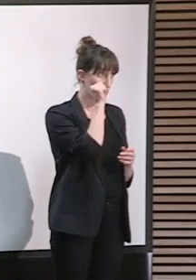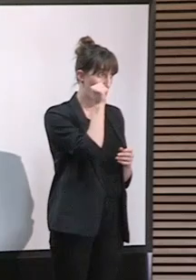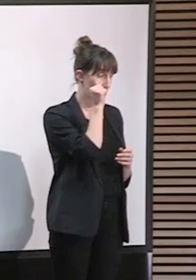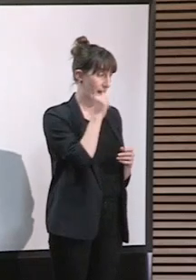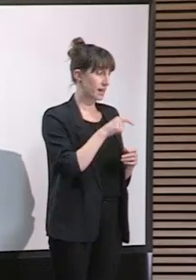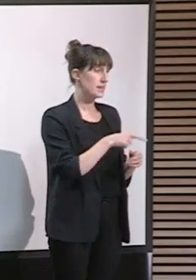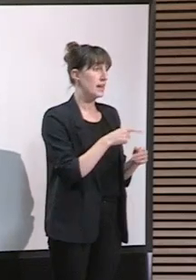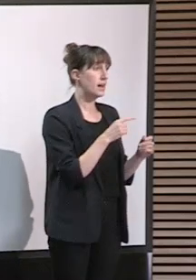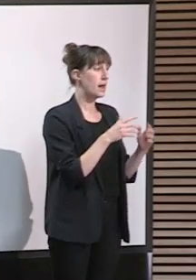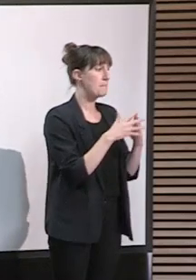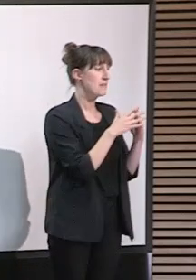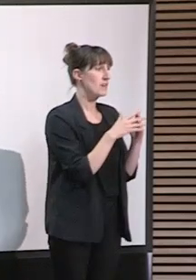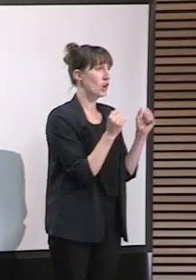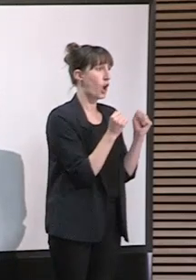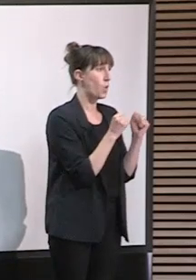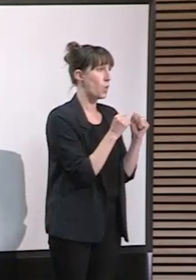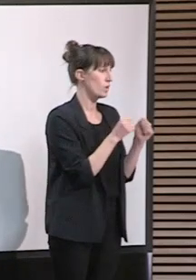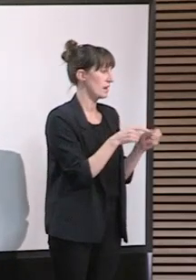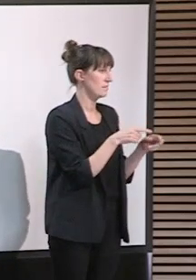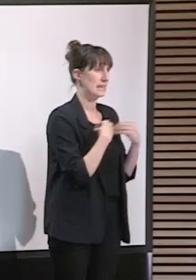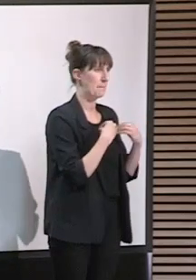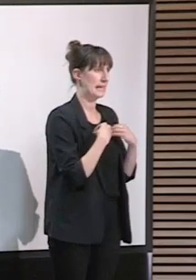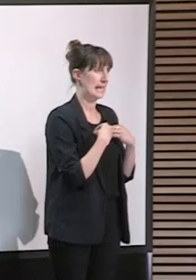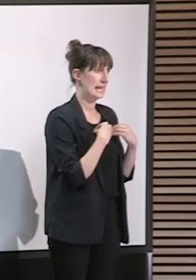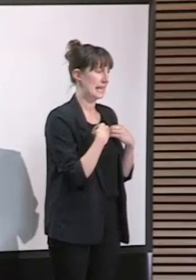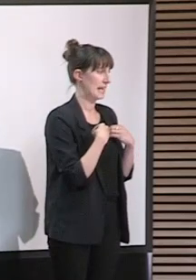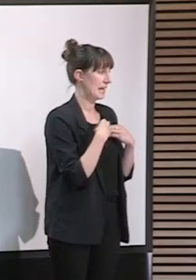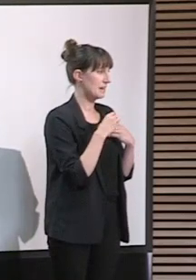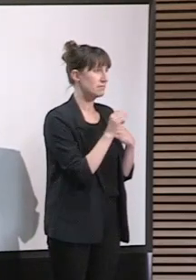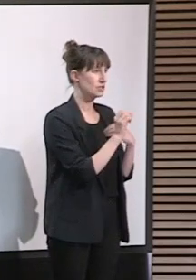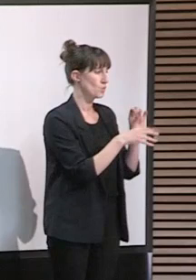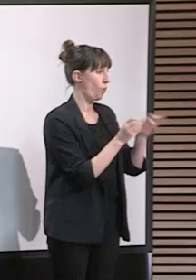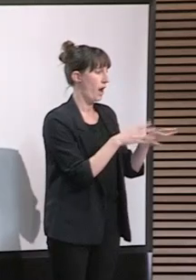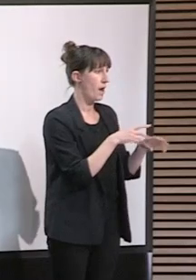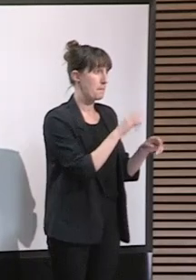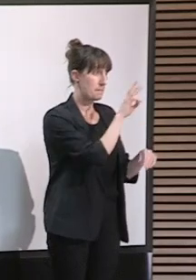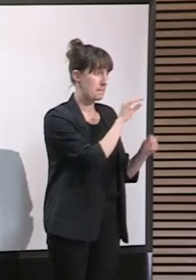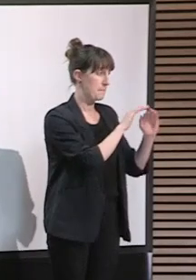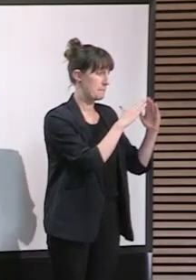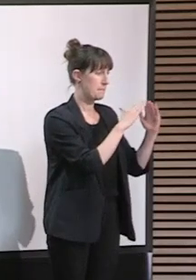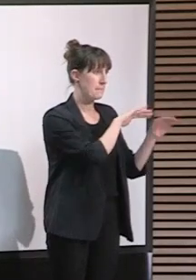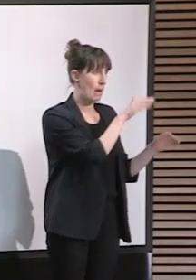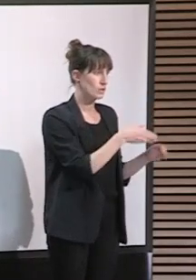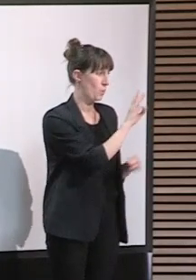you'll be aware we've been doing the - some environmental